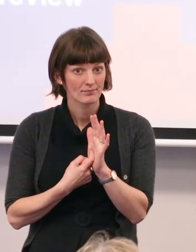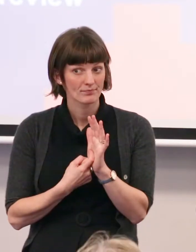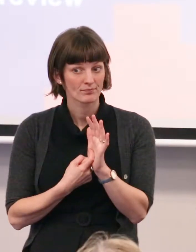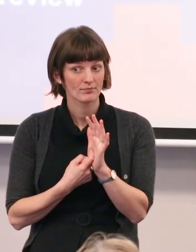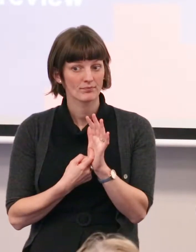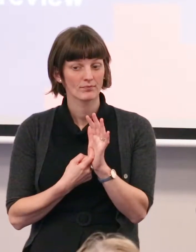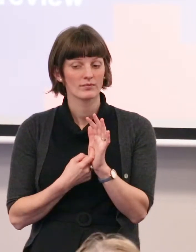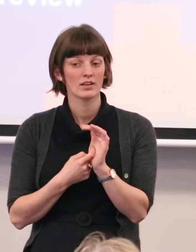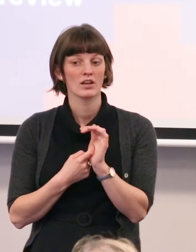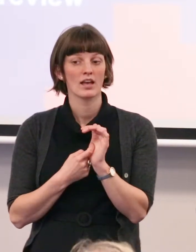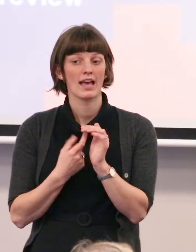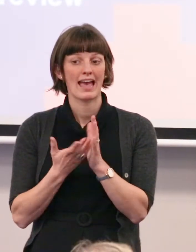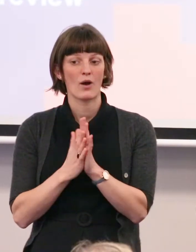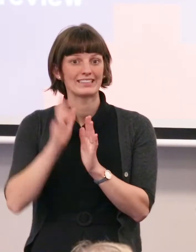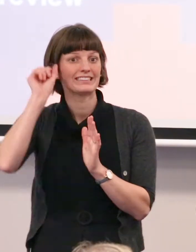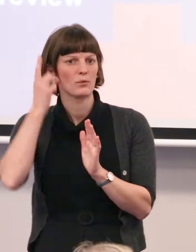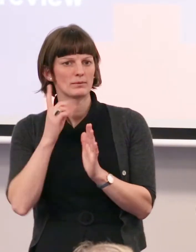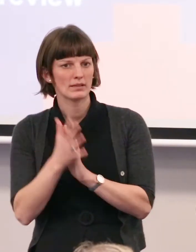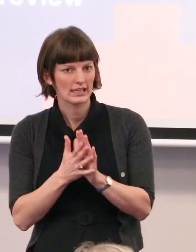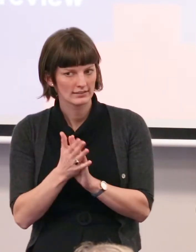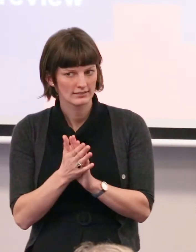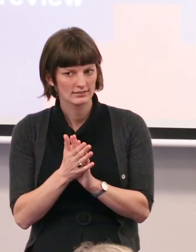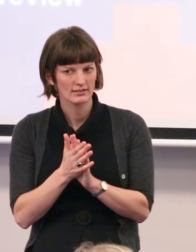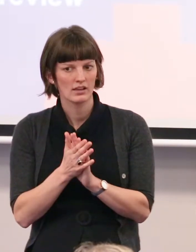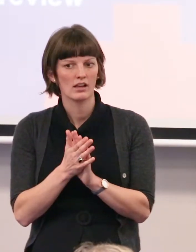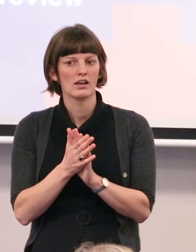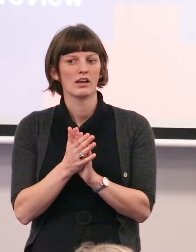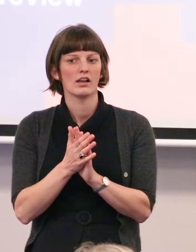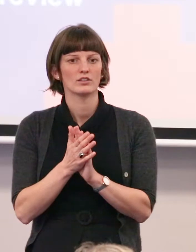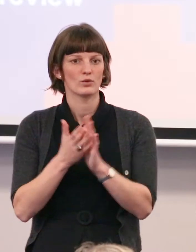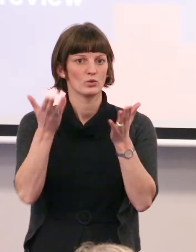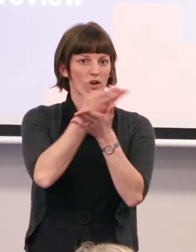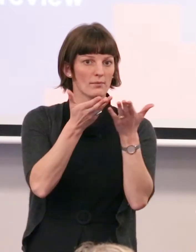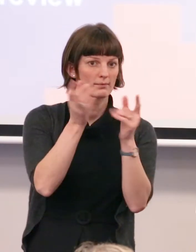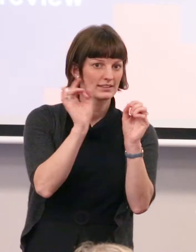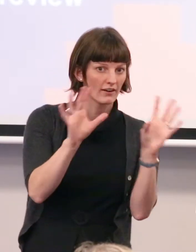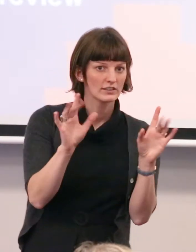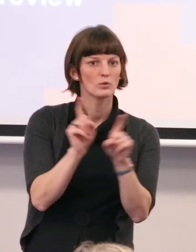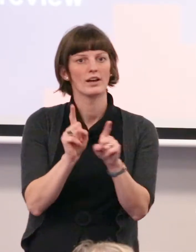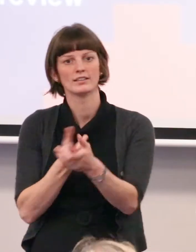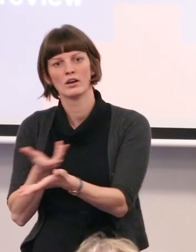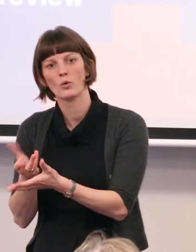to, how to discuss inherent requirements with students. The other thing that I